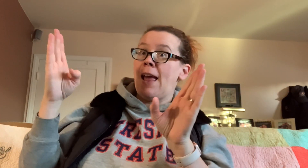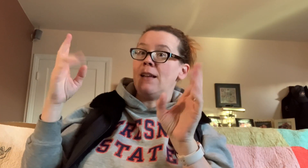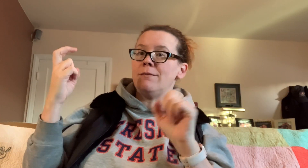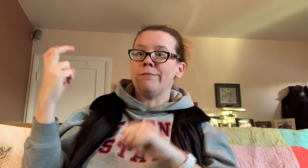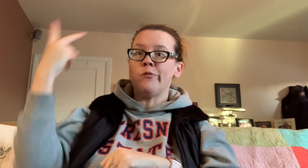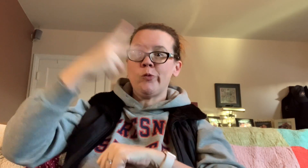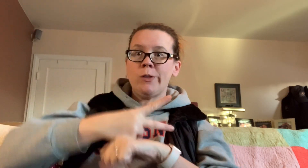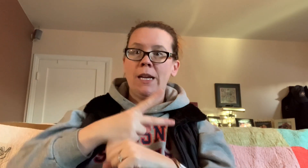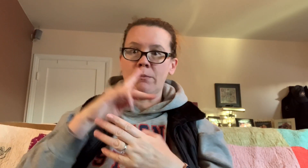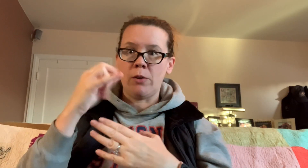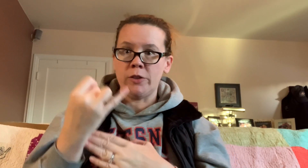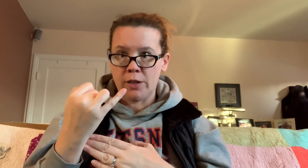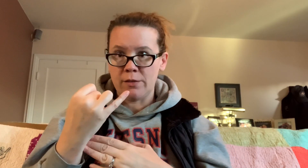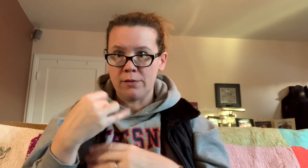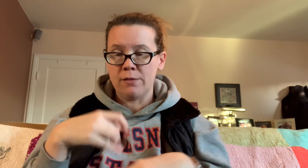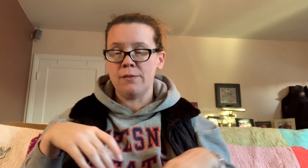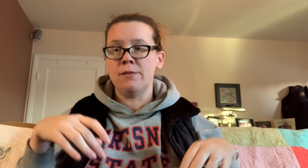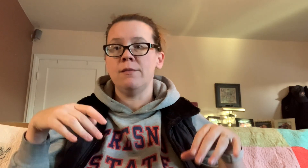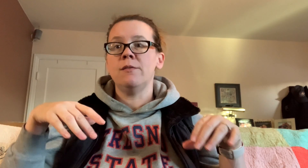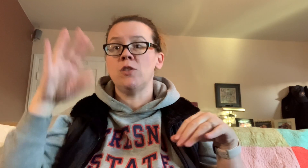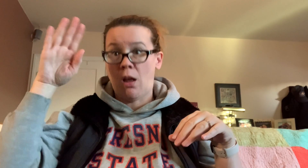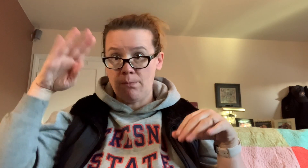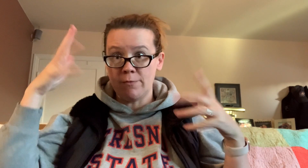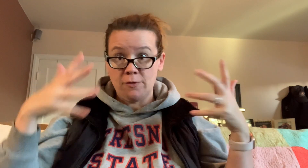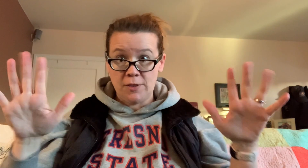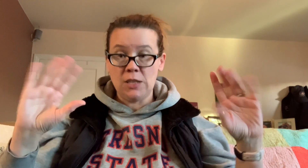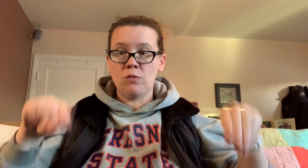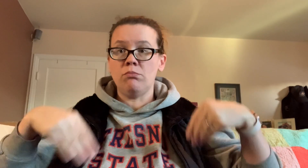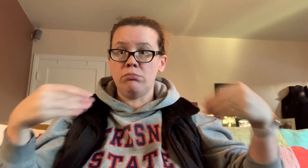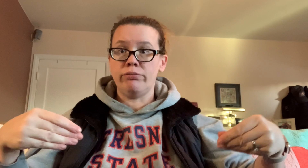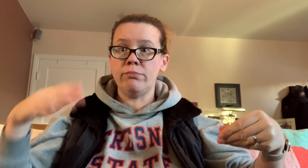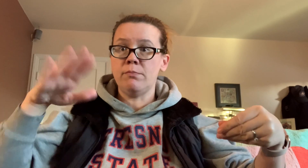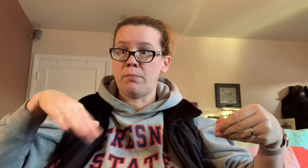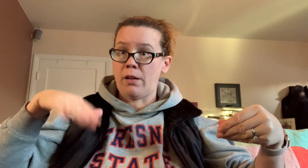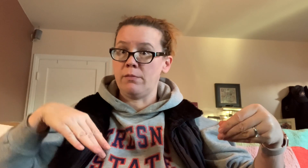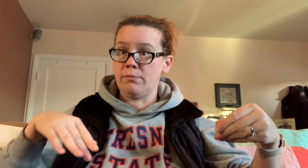and then it's ready the next day. Um, but I kind of give myself two days before i expect